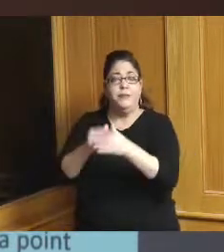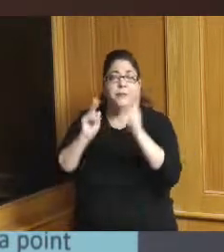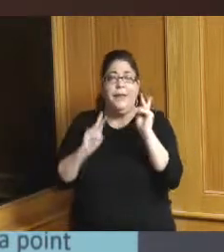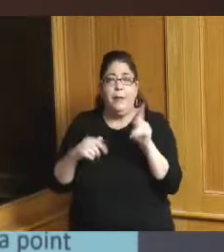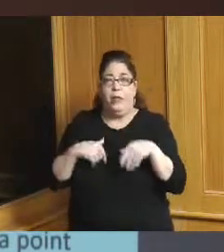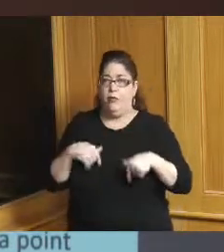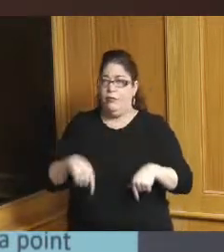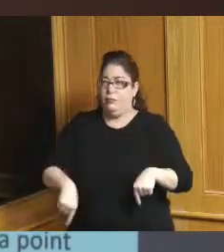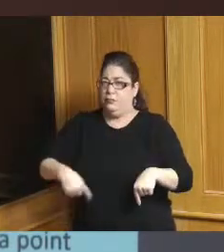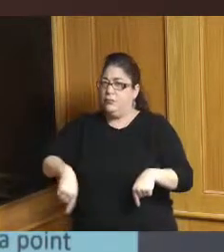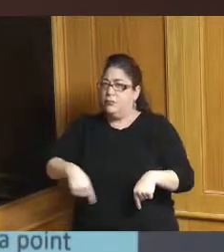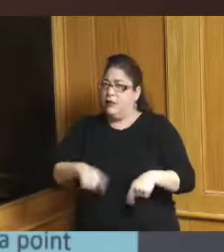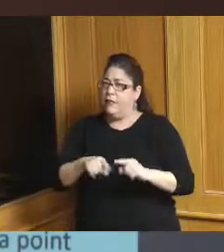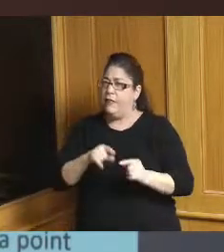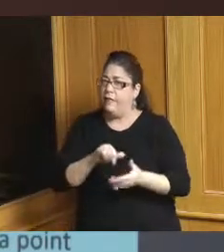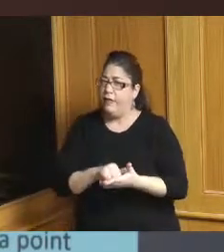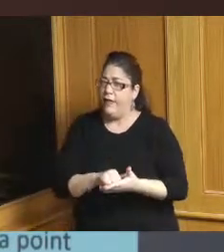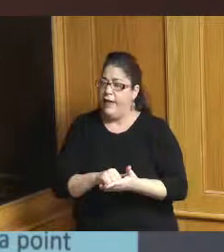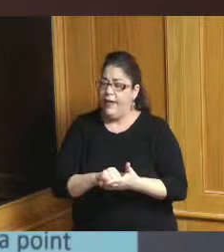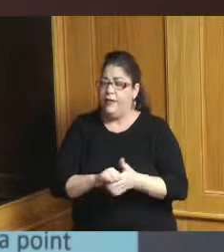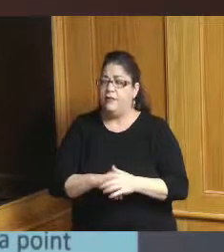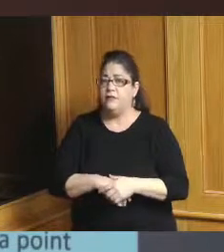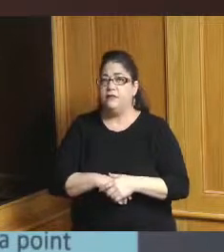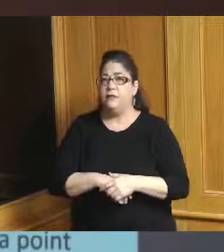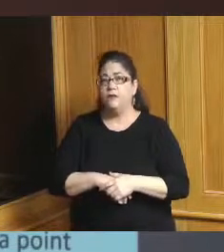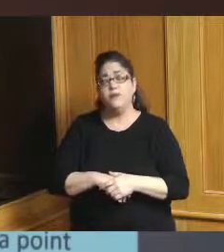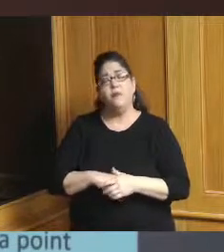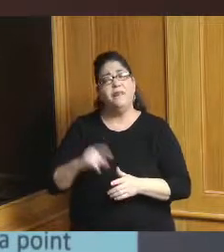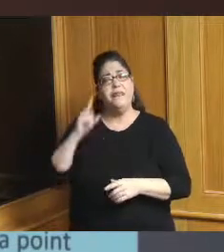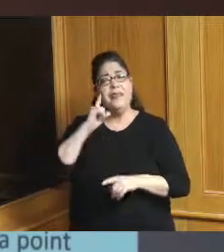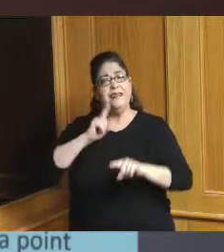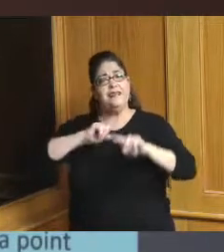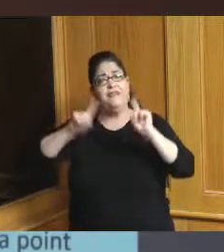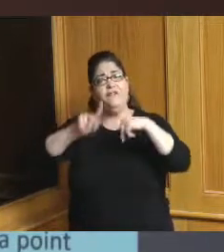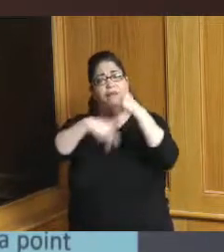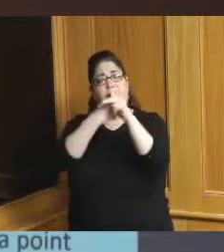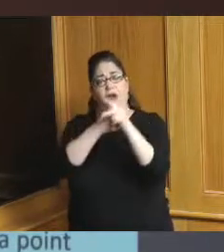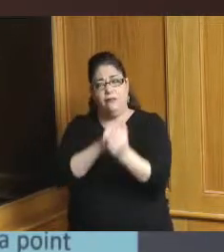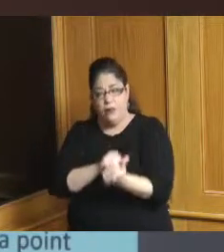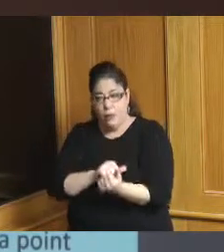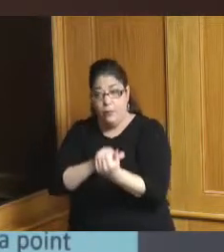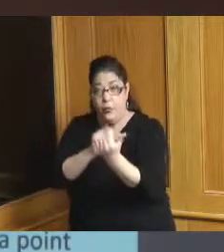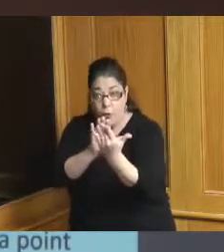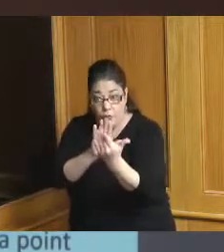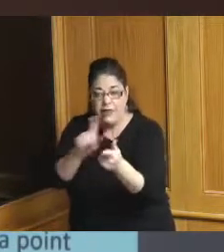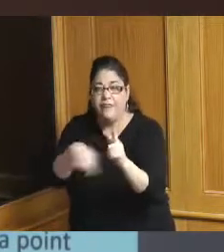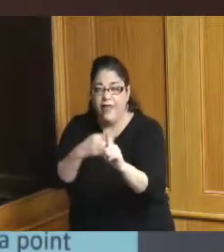and so it's gonna take a different approach I think to get people to really understand why